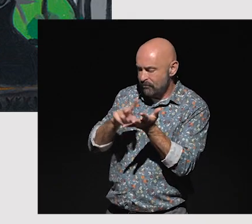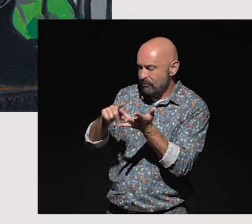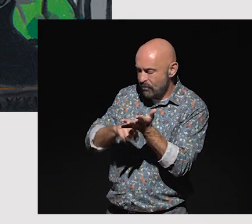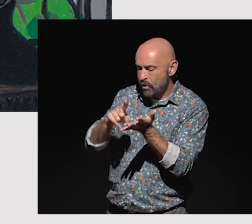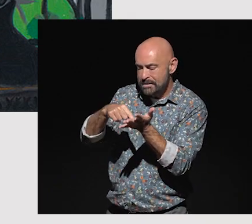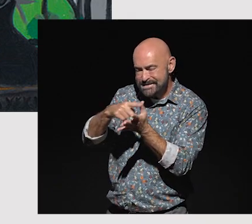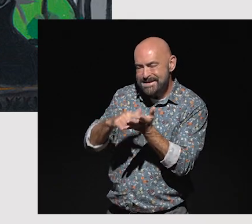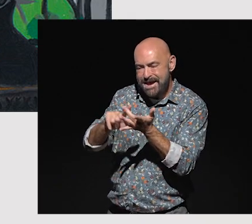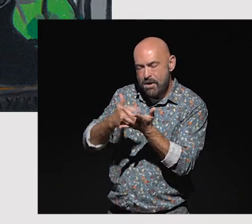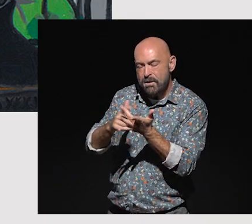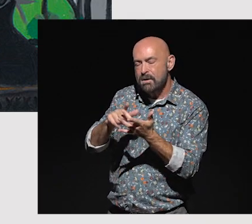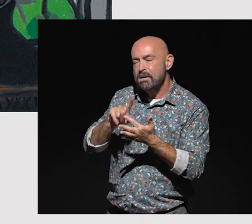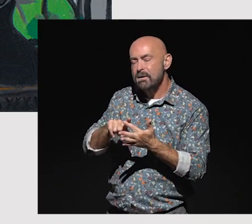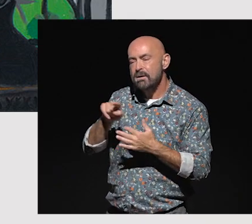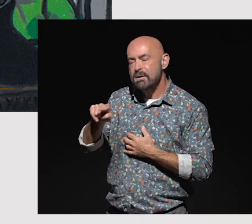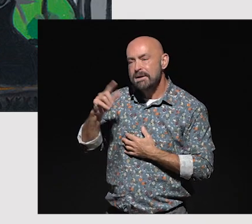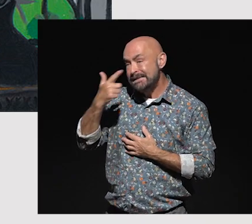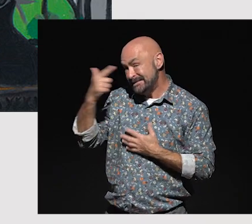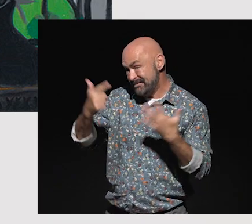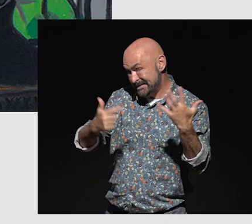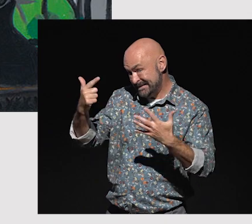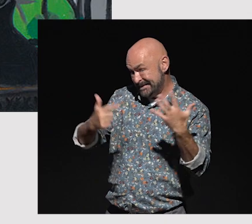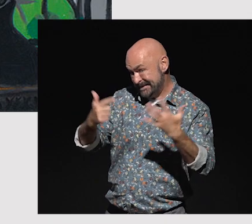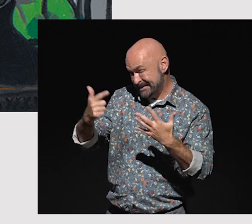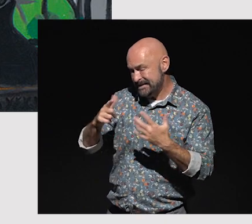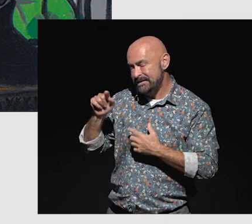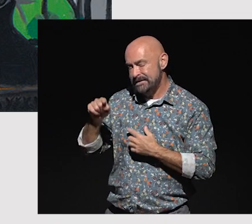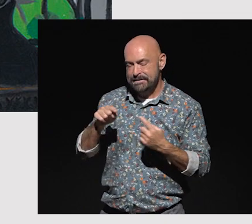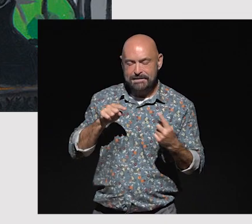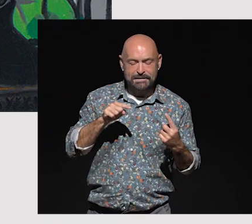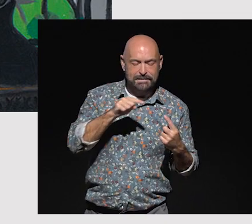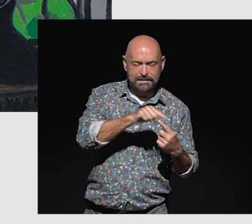17 years of age when he, in his late 40s by that time,